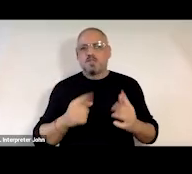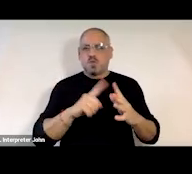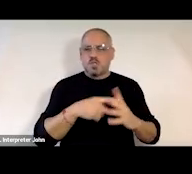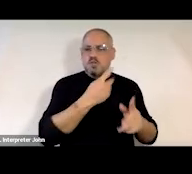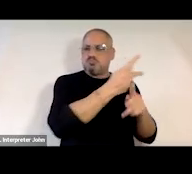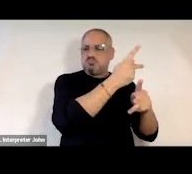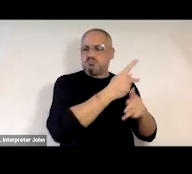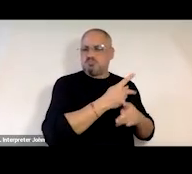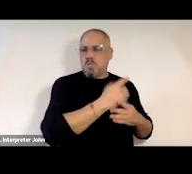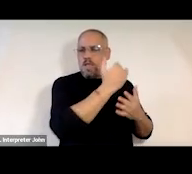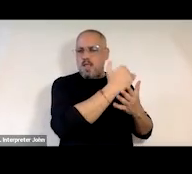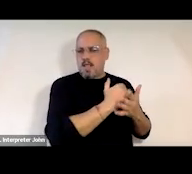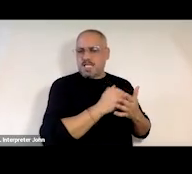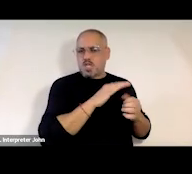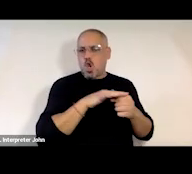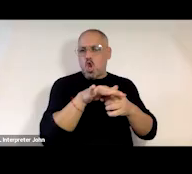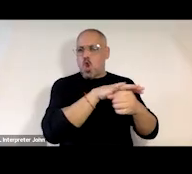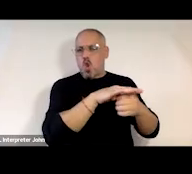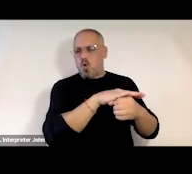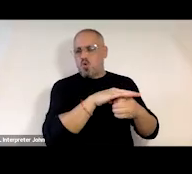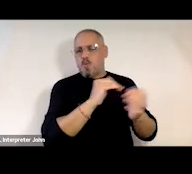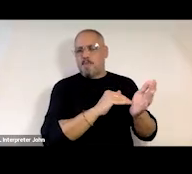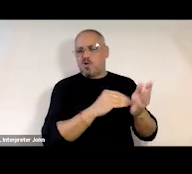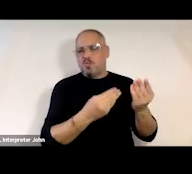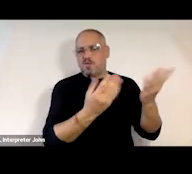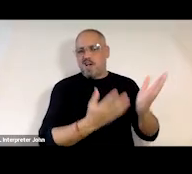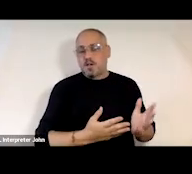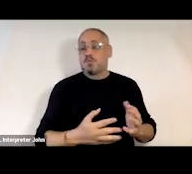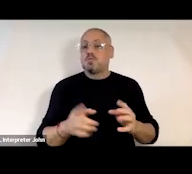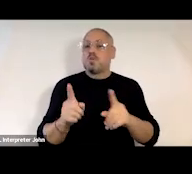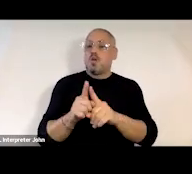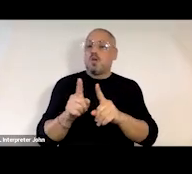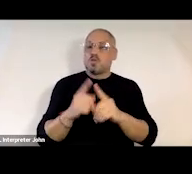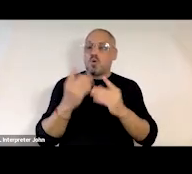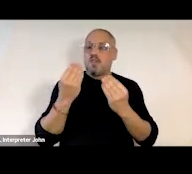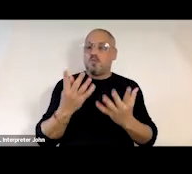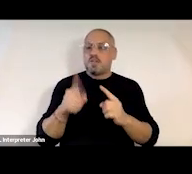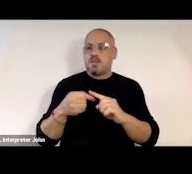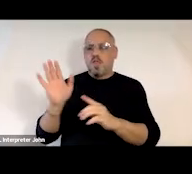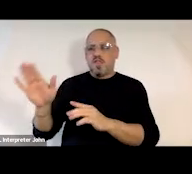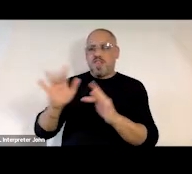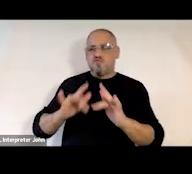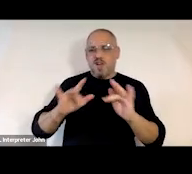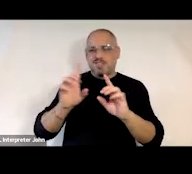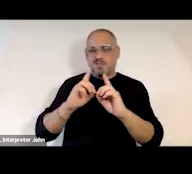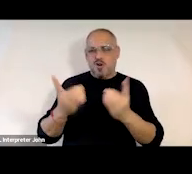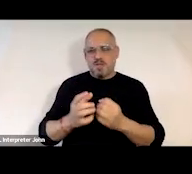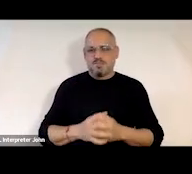a list of the local medical providers and also information about their records department 'cause we're gonna get into it,